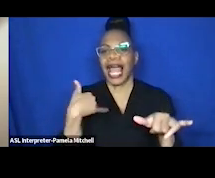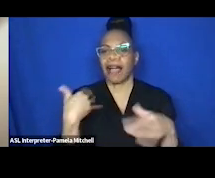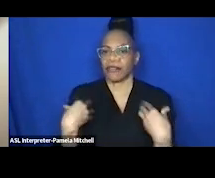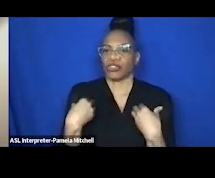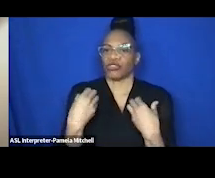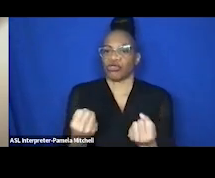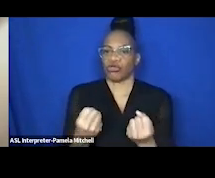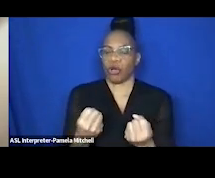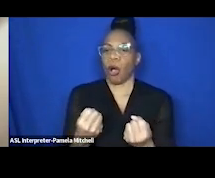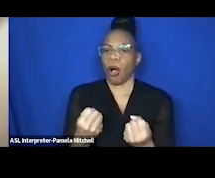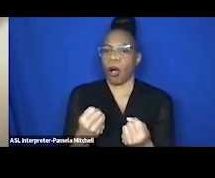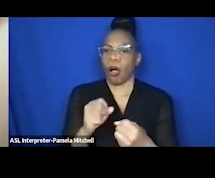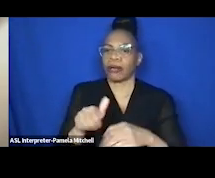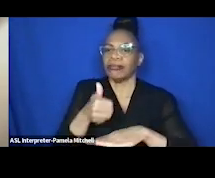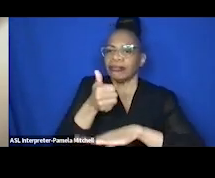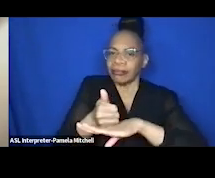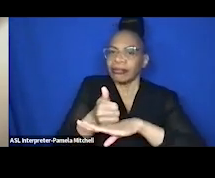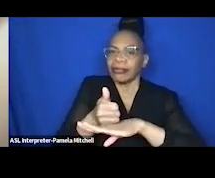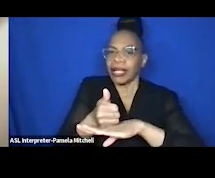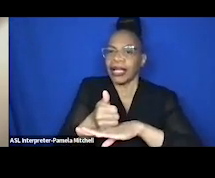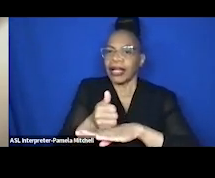Not only to to measure our progress,